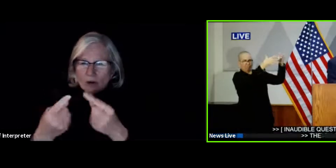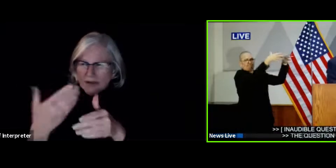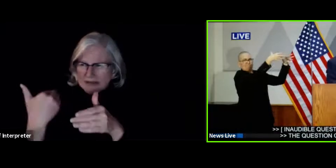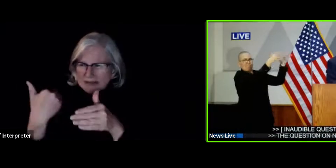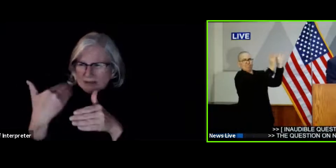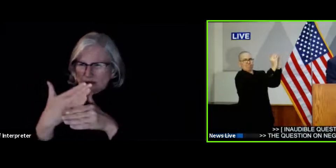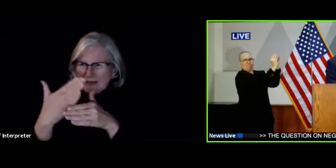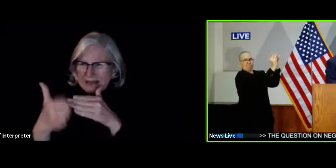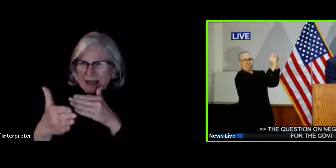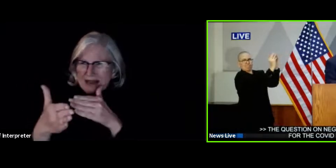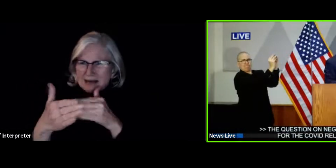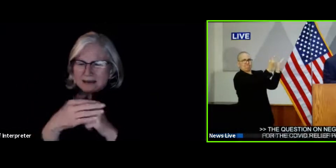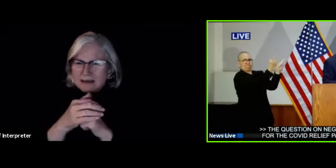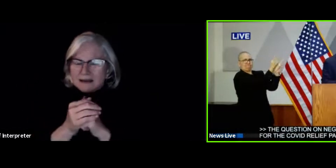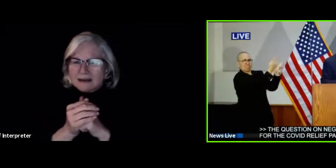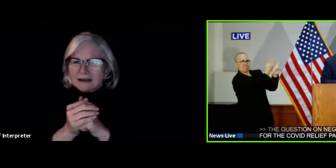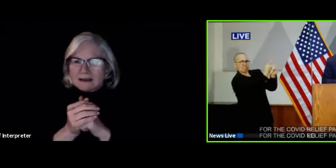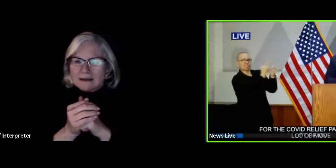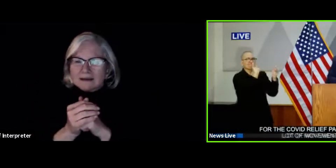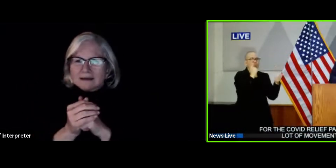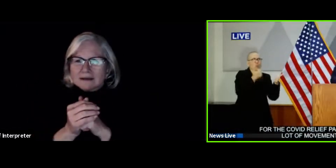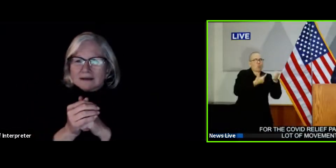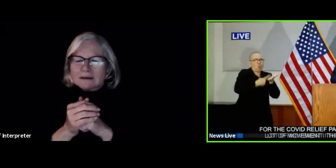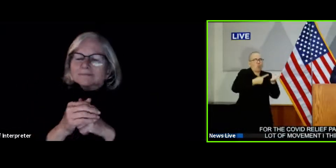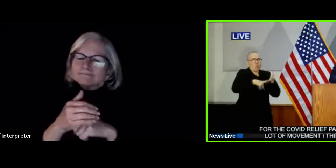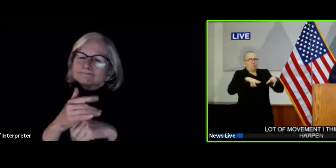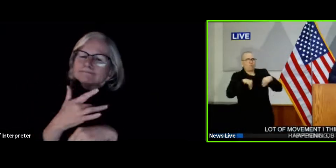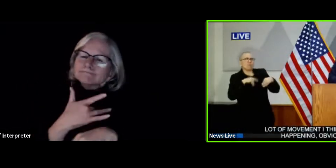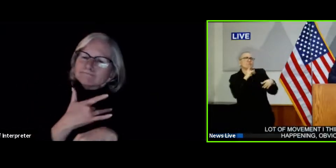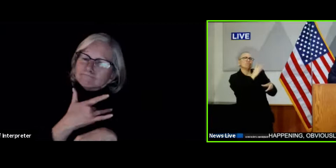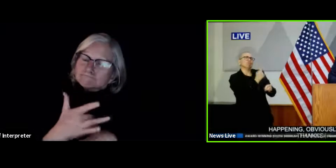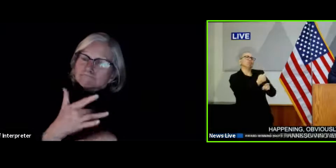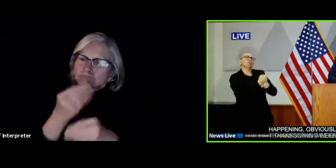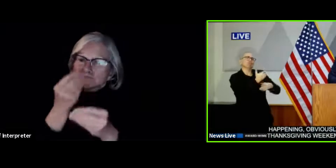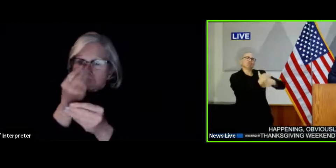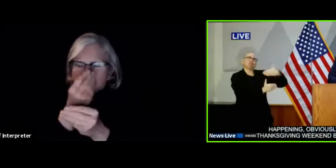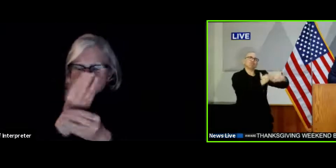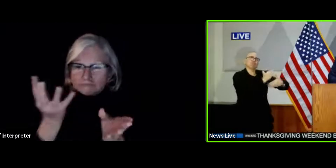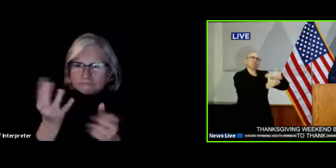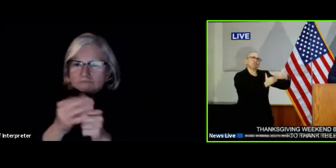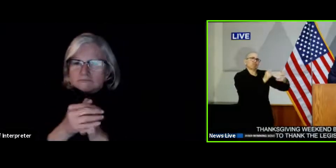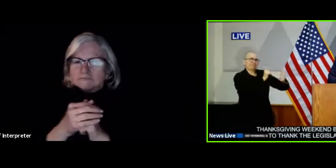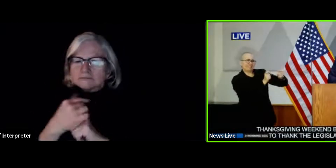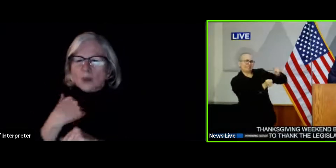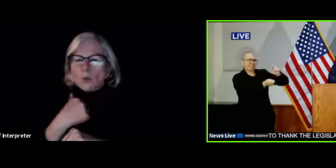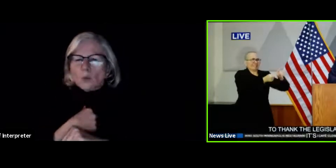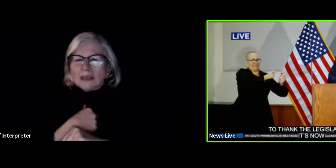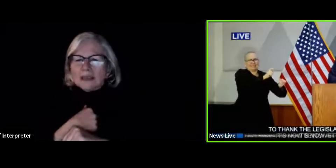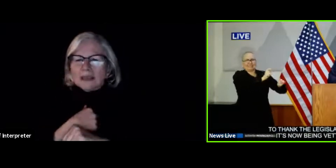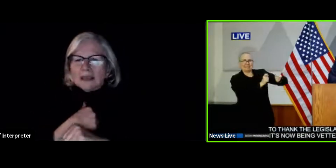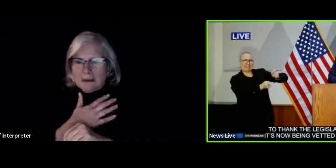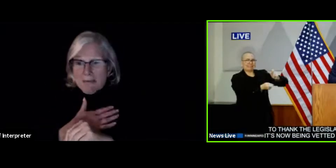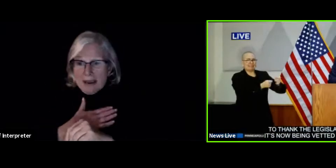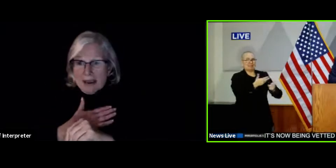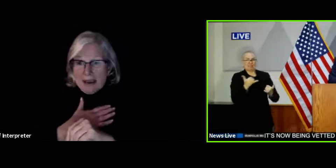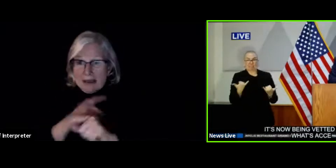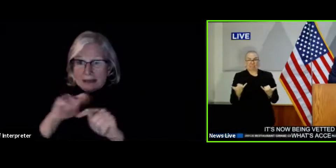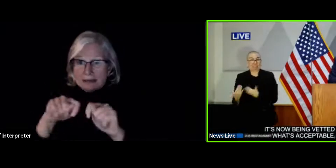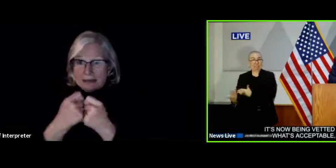WHAT'S ACCEPTABLE, THIS IS PRETTY NORMAL PROCEDURE. WE ARE GOING TO AND MY TEAM HAD AN UPDATE THIS MORNING, I'LL GET ANOTHER ONE TONIGHT OF WHERE WE'RE